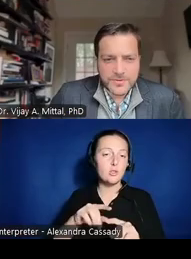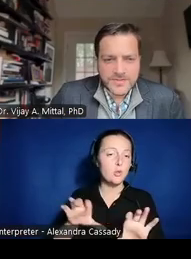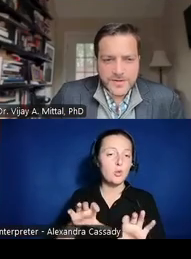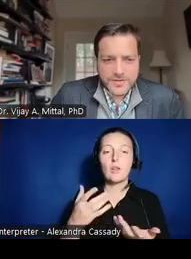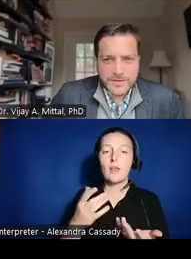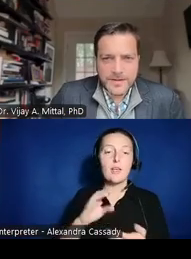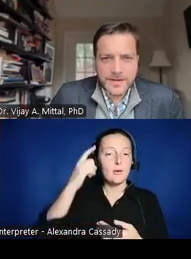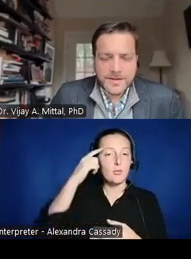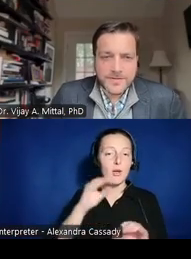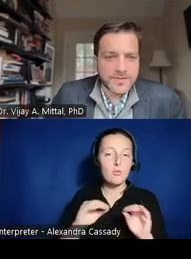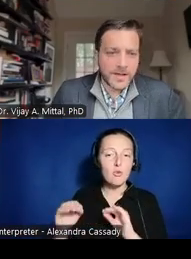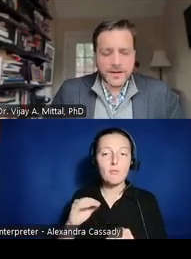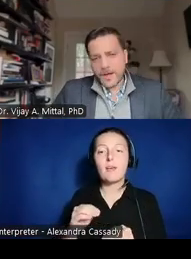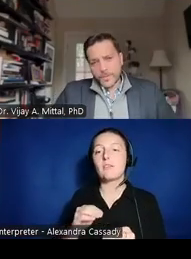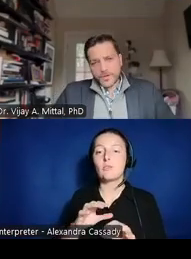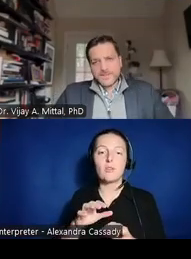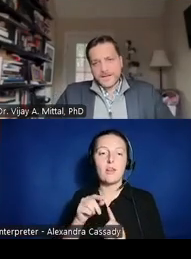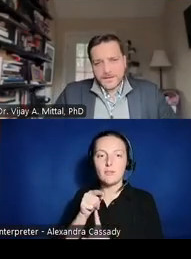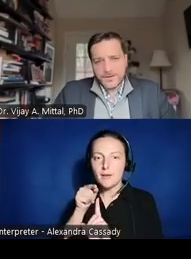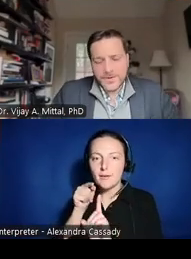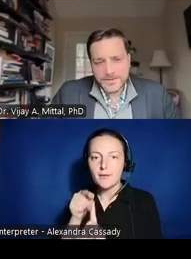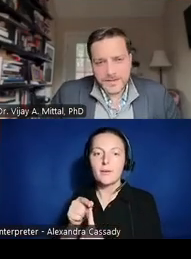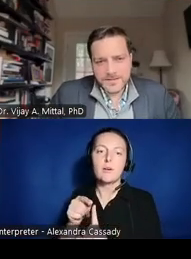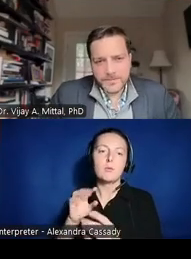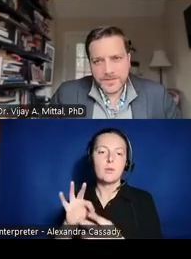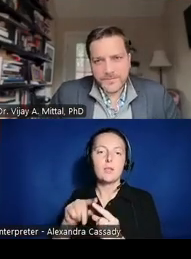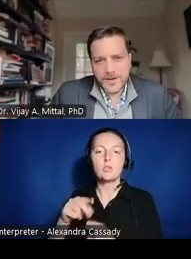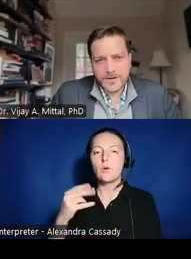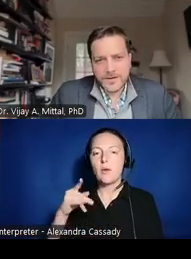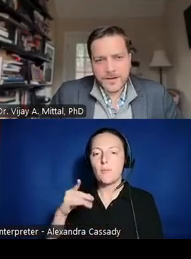stress function. So there's a lot a lot more to be done here but it's it's a it's a very